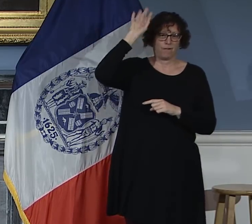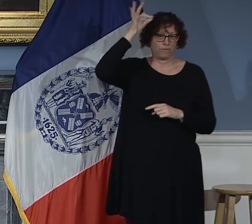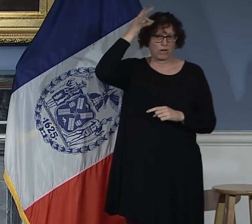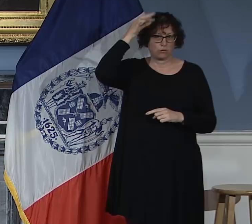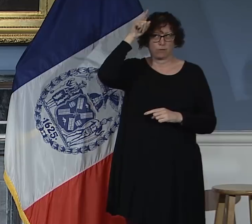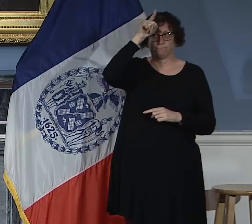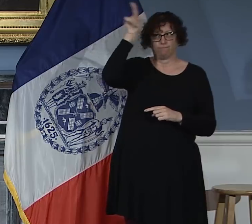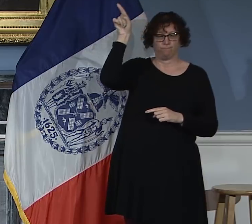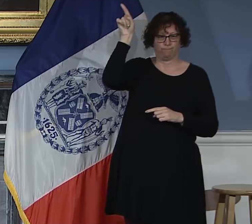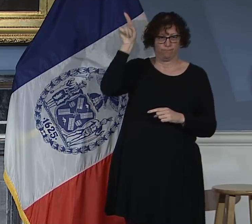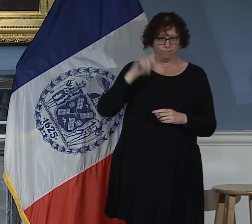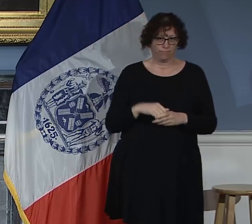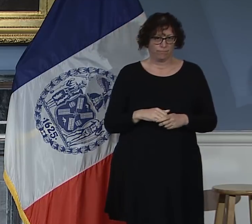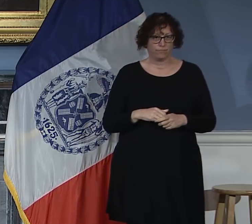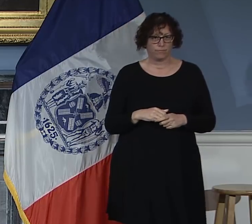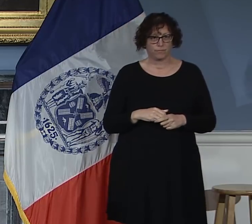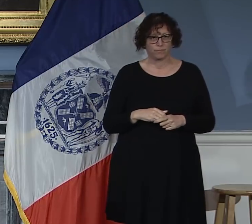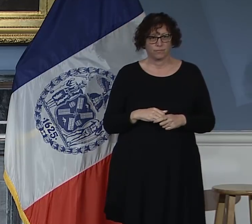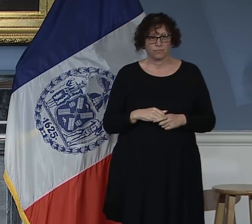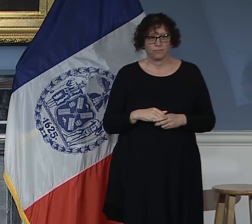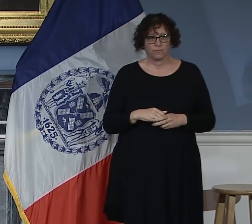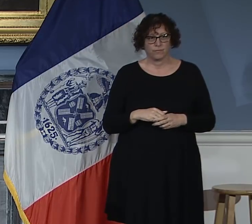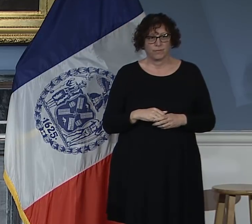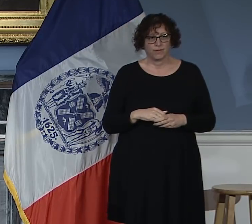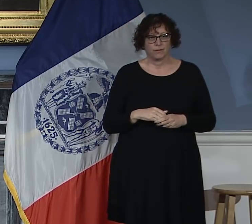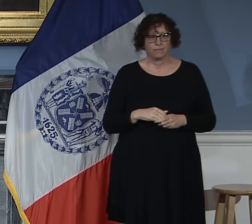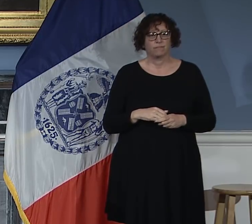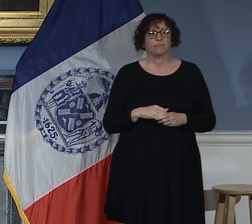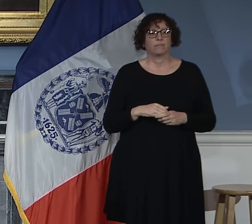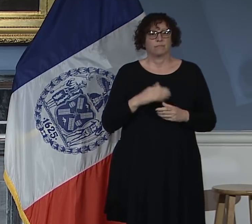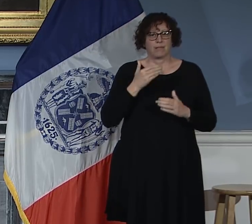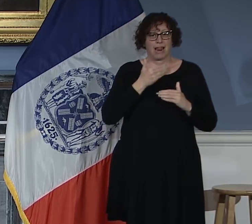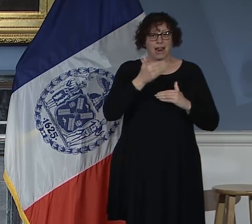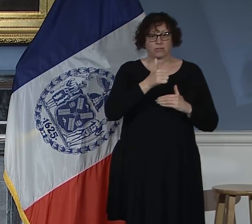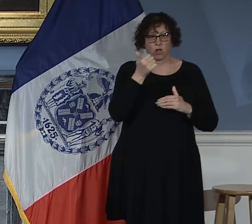PLACE THAT HAS THAT CAPACITY. THEY NEED TO DO T.I